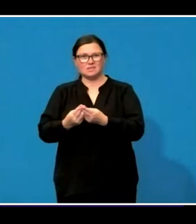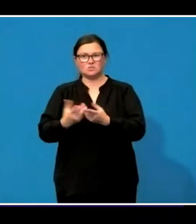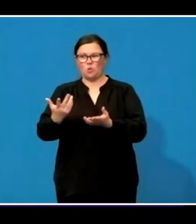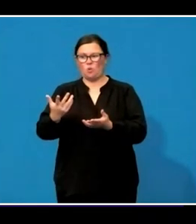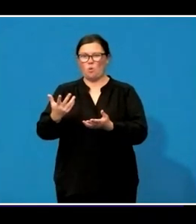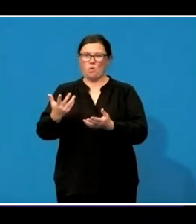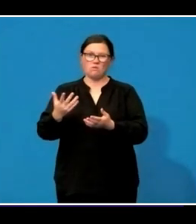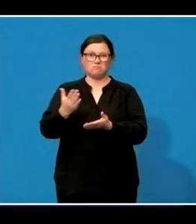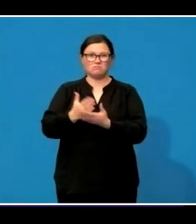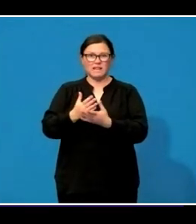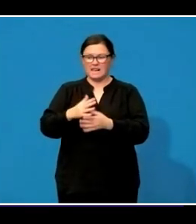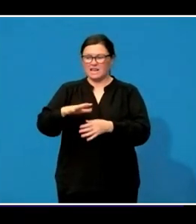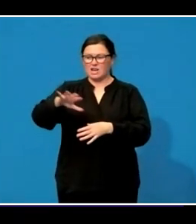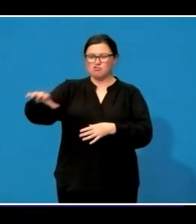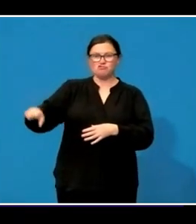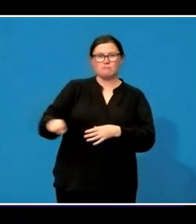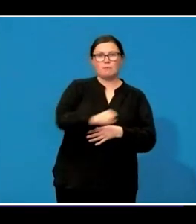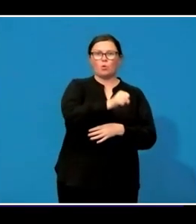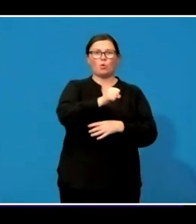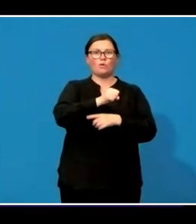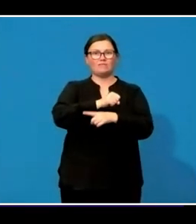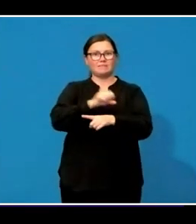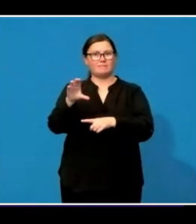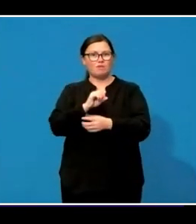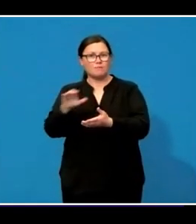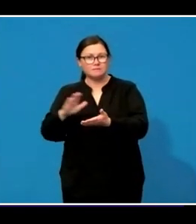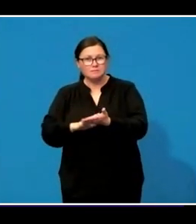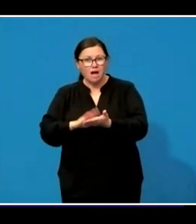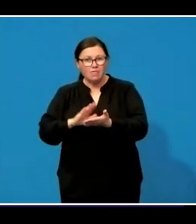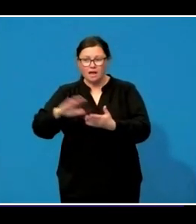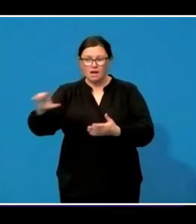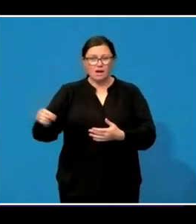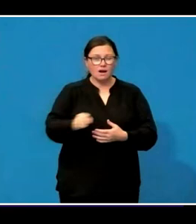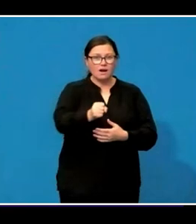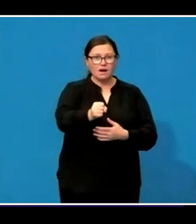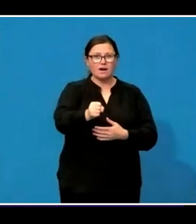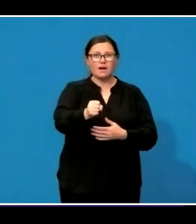And he was then in underneath the delegation of the CEO of Territory Families.